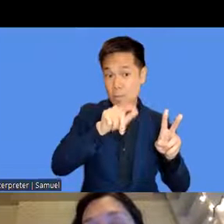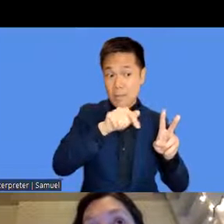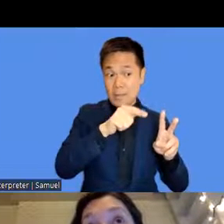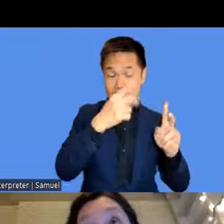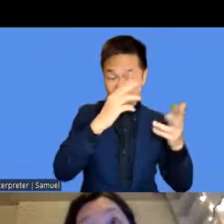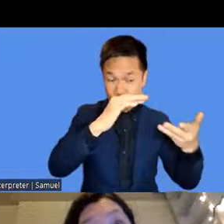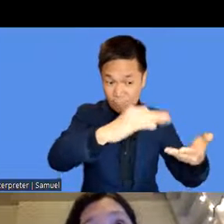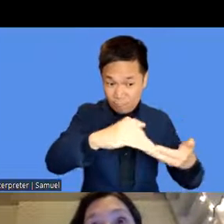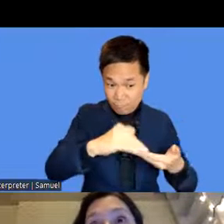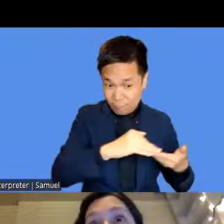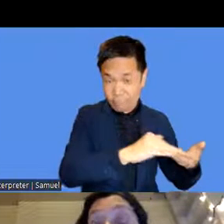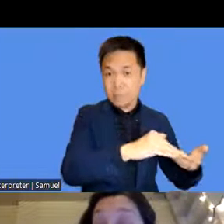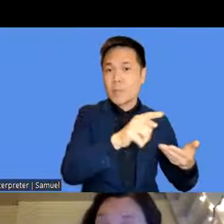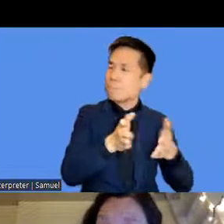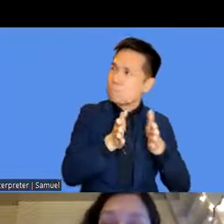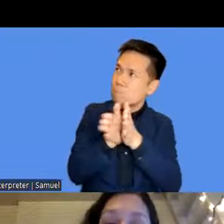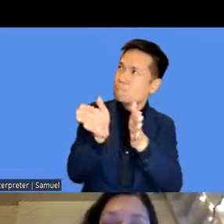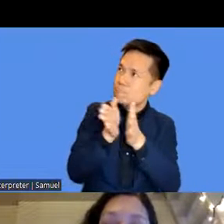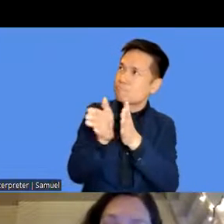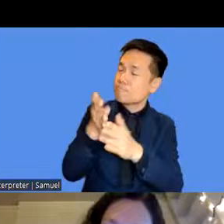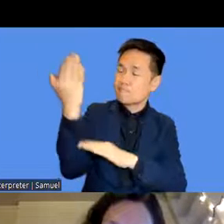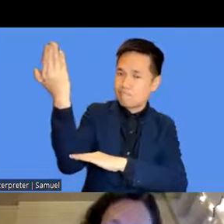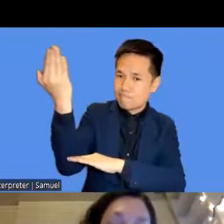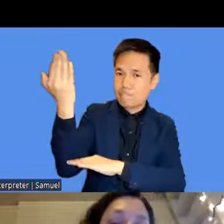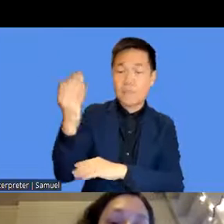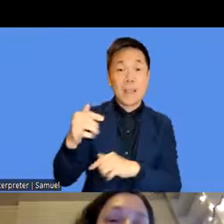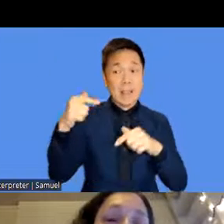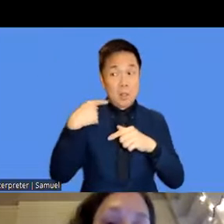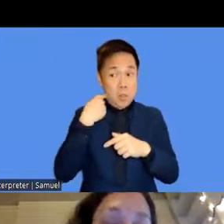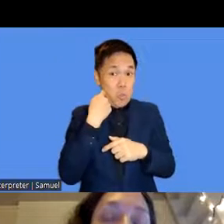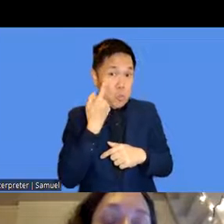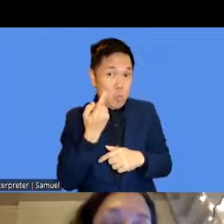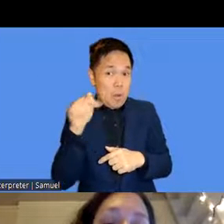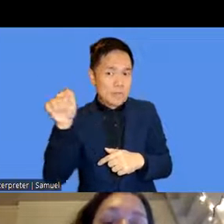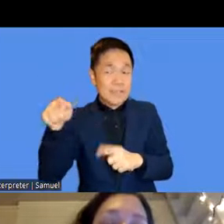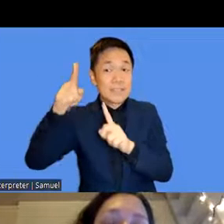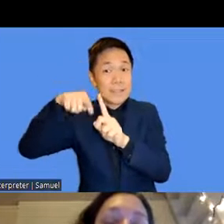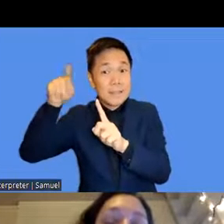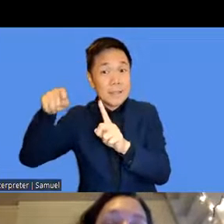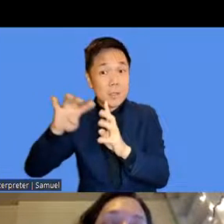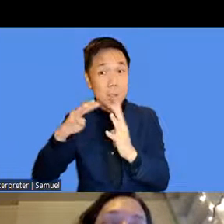and very positively tomorrow in this year's Statistical Commission our collaborative and